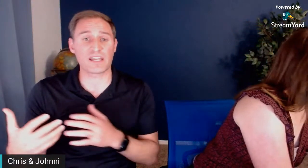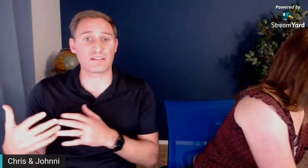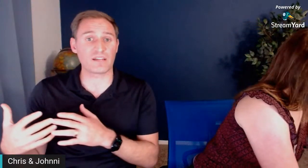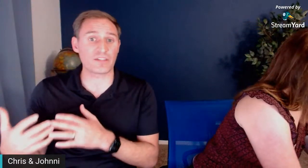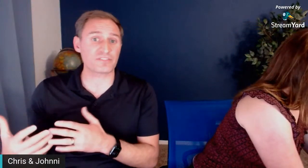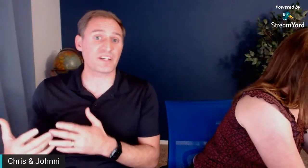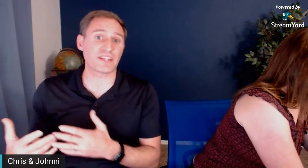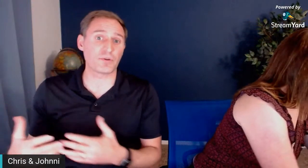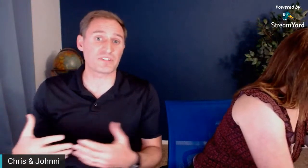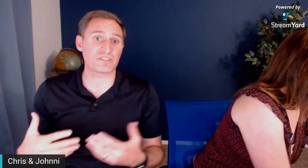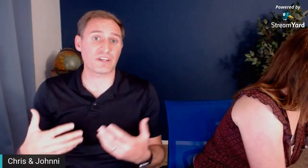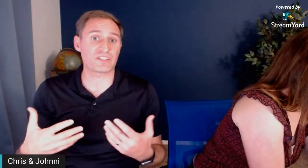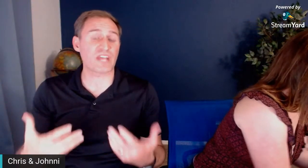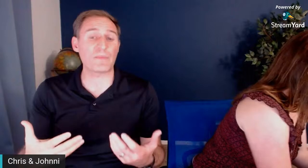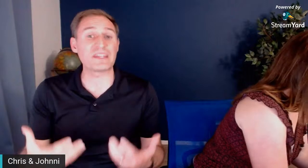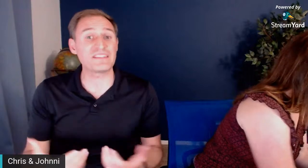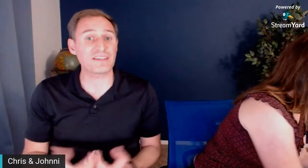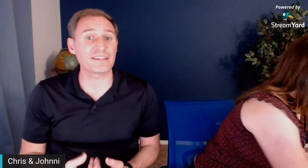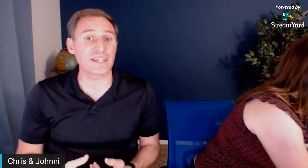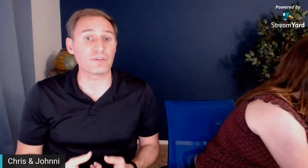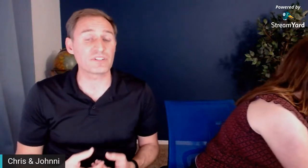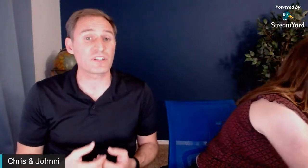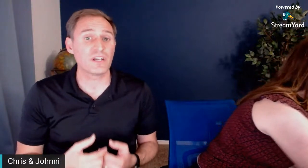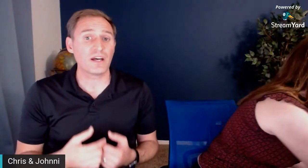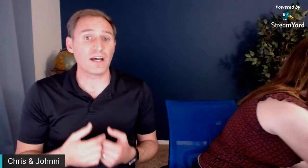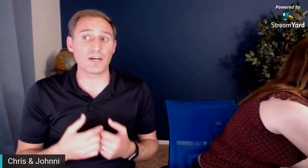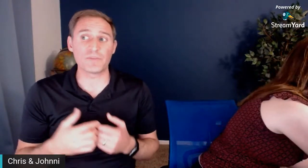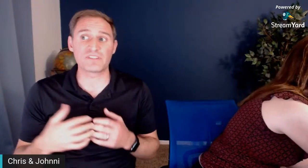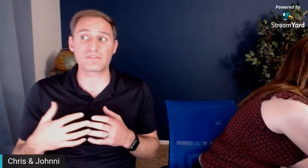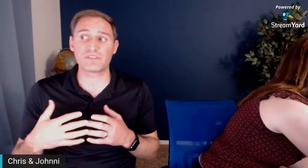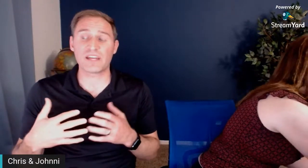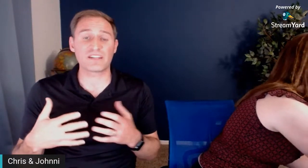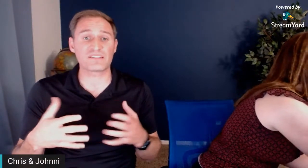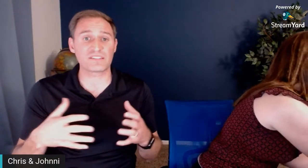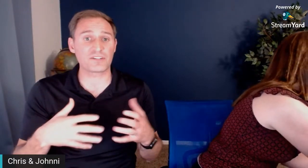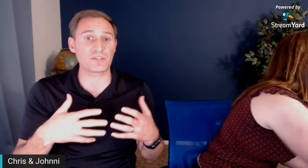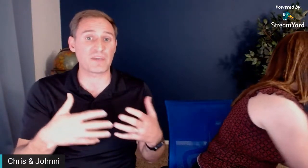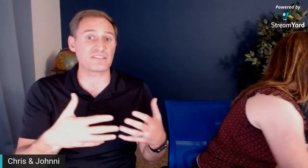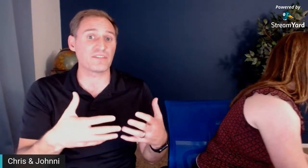and other sign languages like japanese sign language um it's not necessarily based off of